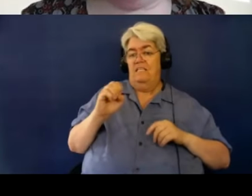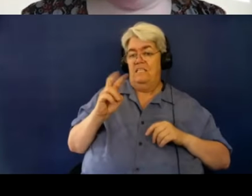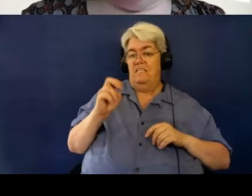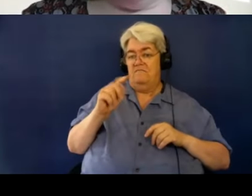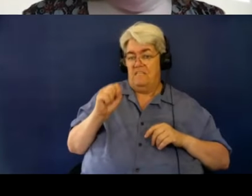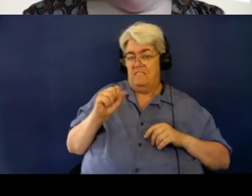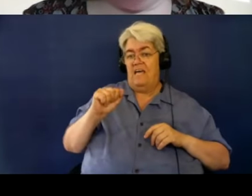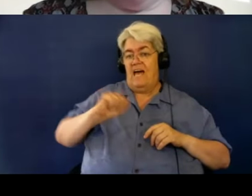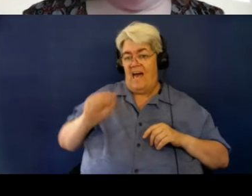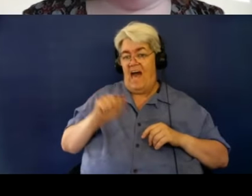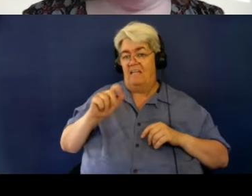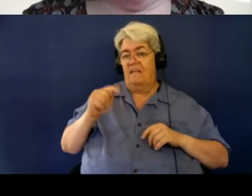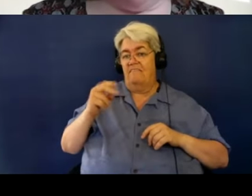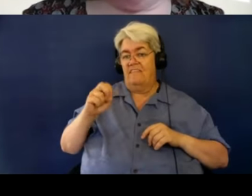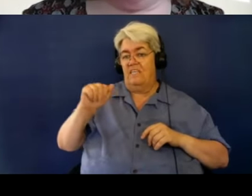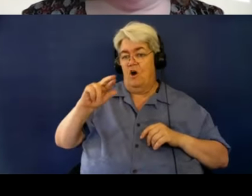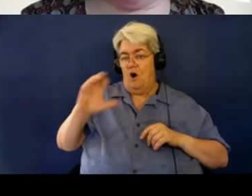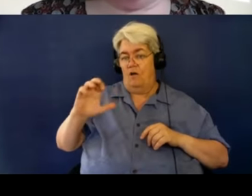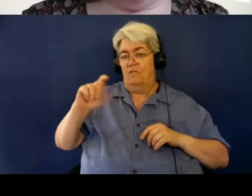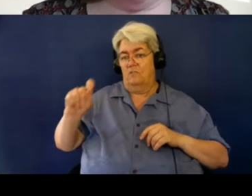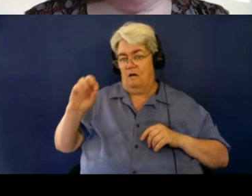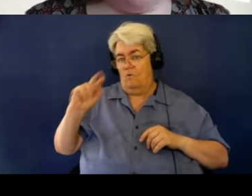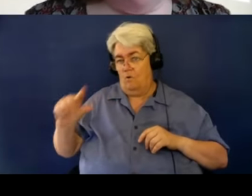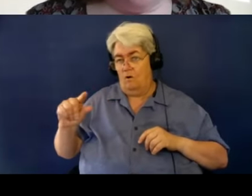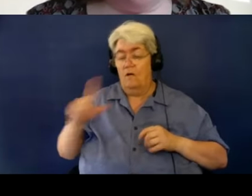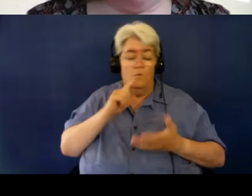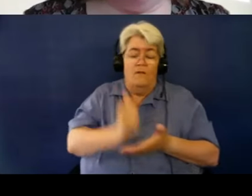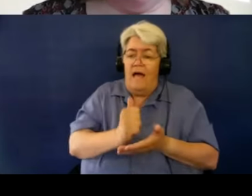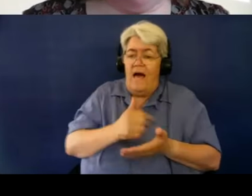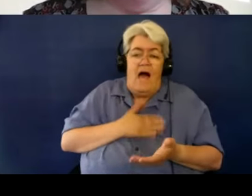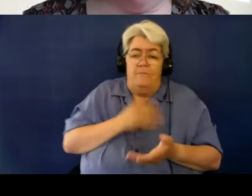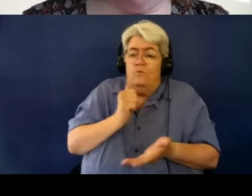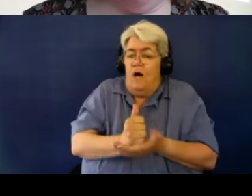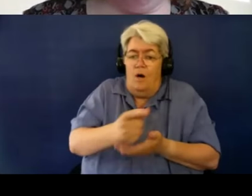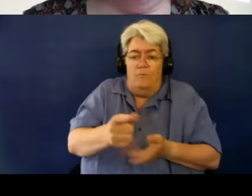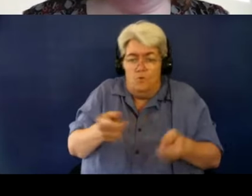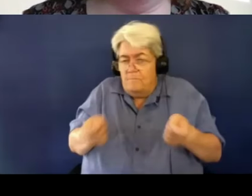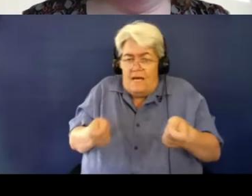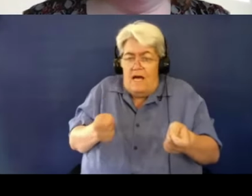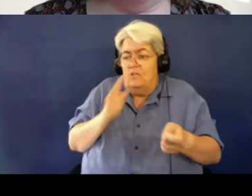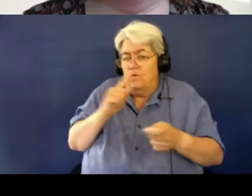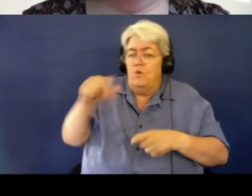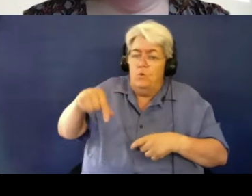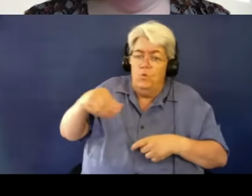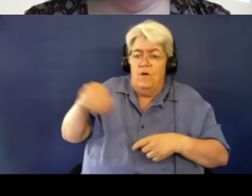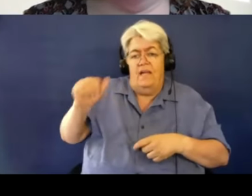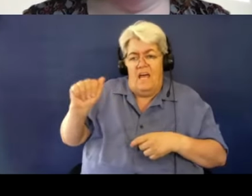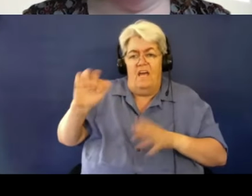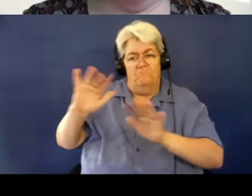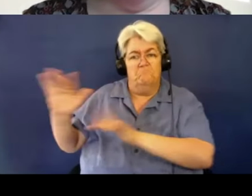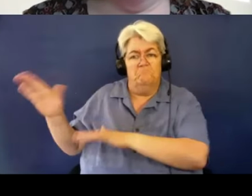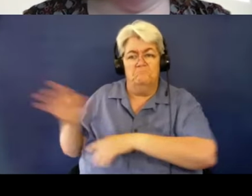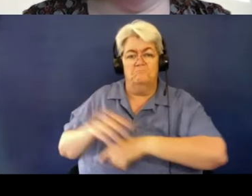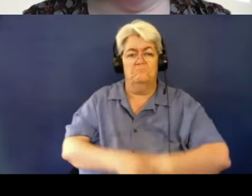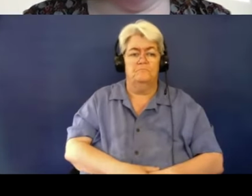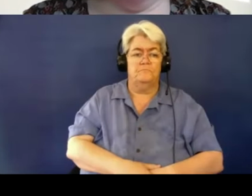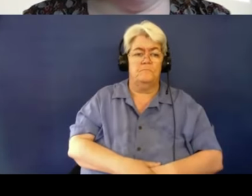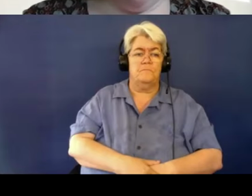We would be happy to help moderate a Q and A portion of the event for you.